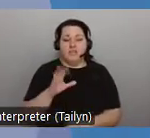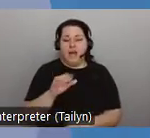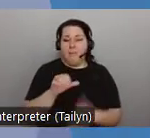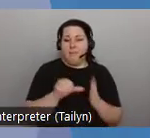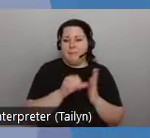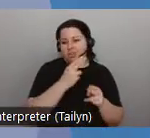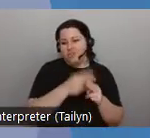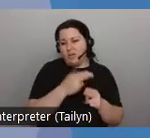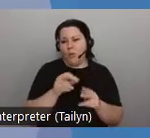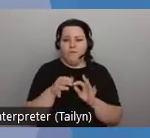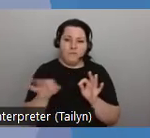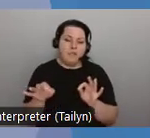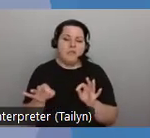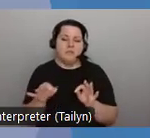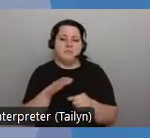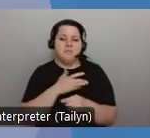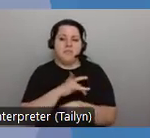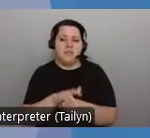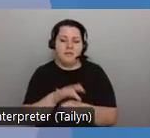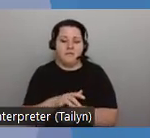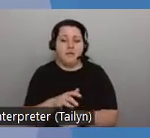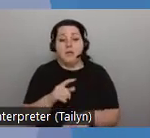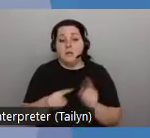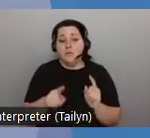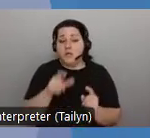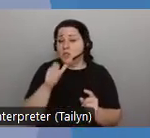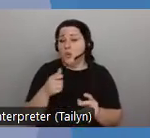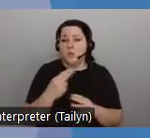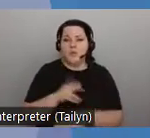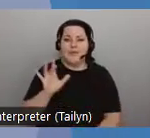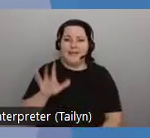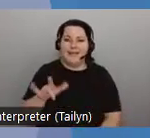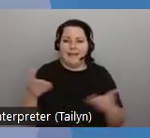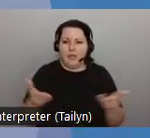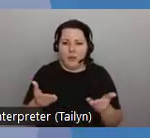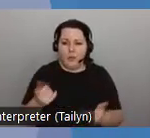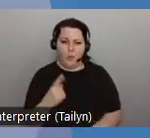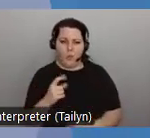or phrase is usually sufficient. One thing to avoid, though,